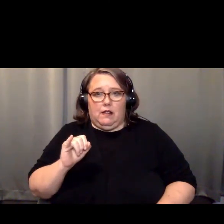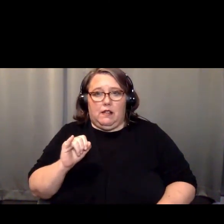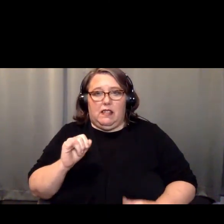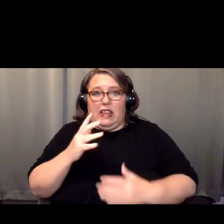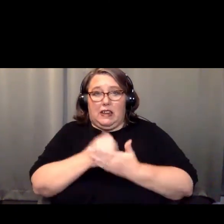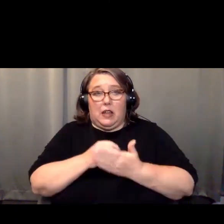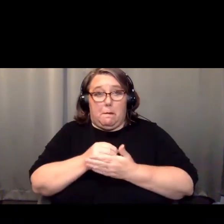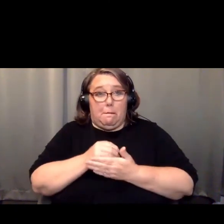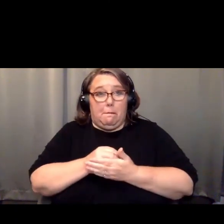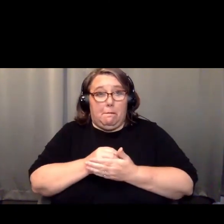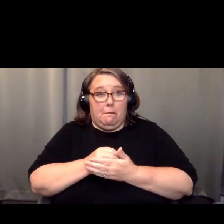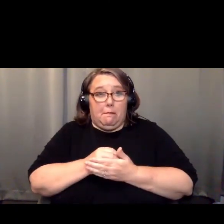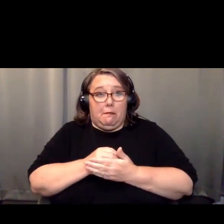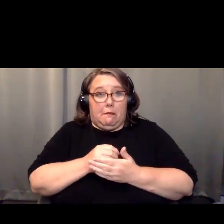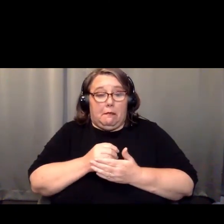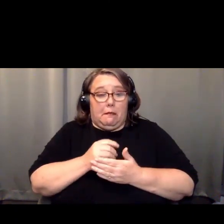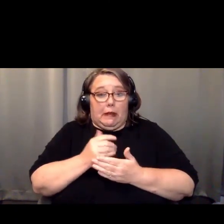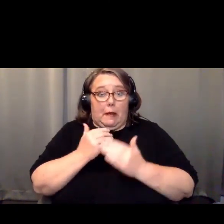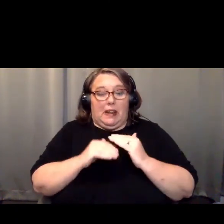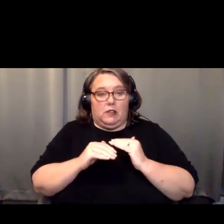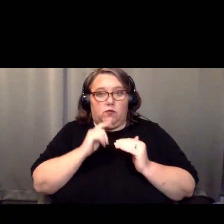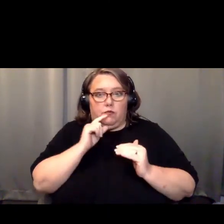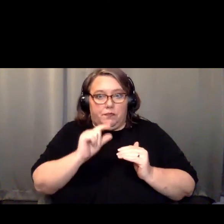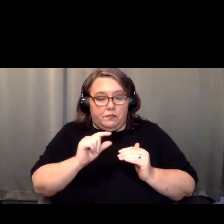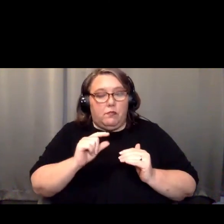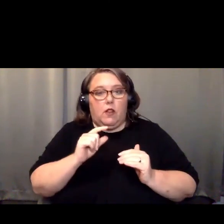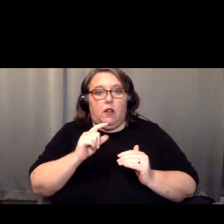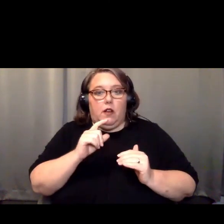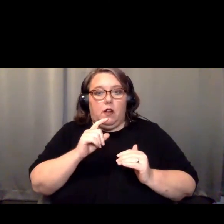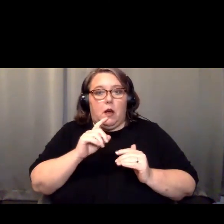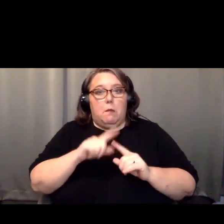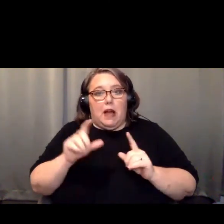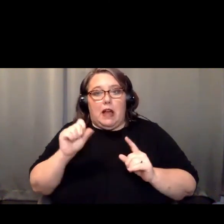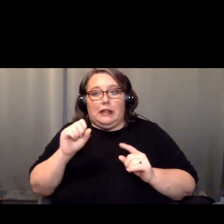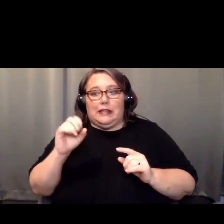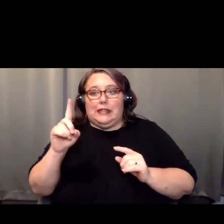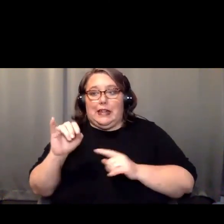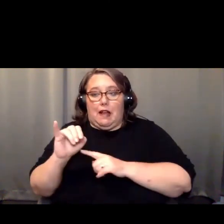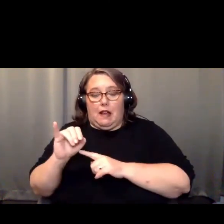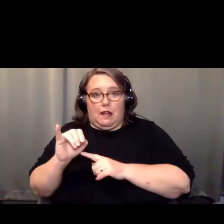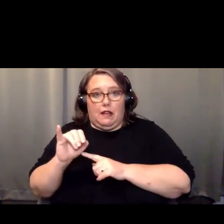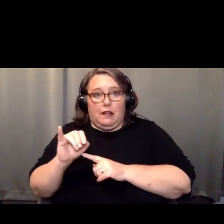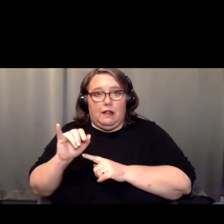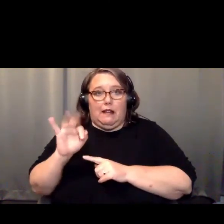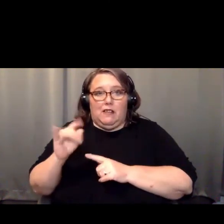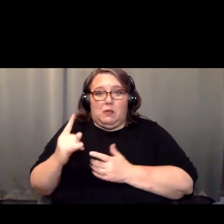are pretty small, but under SSDI, the program that again, if someone's earning it just based off